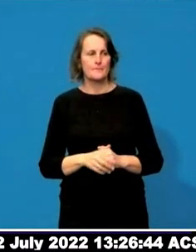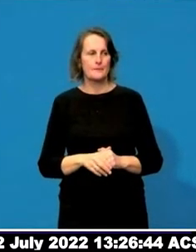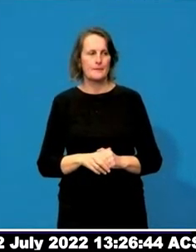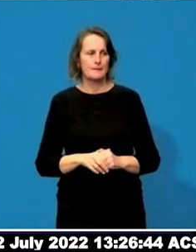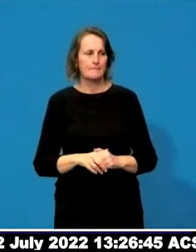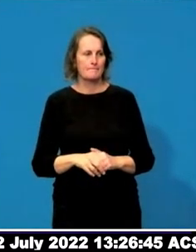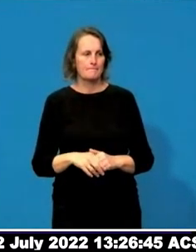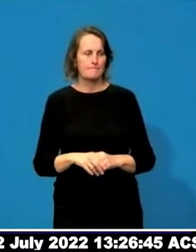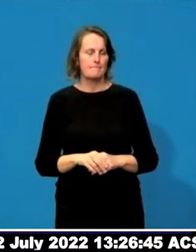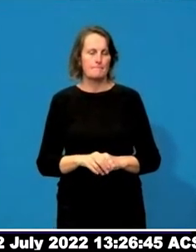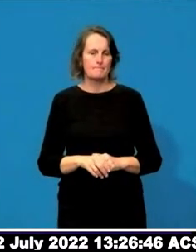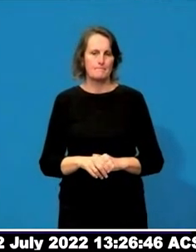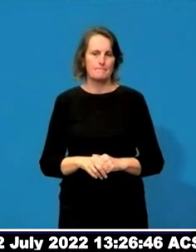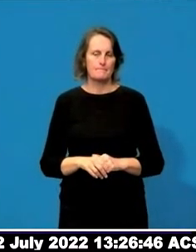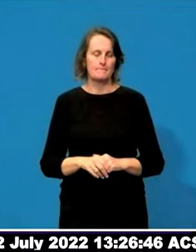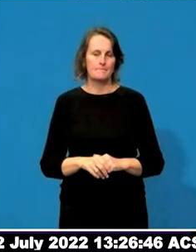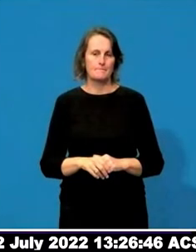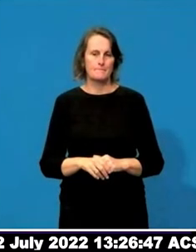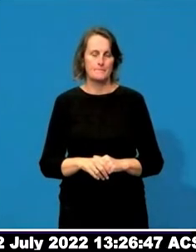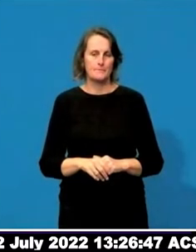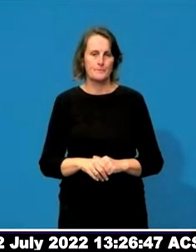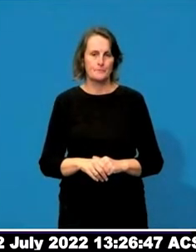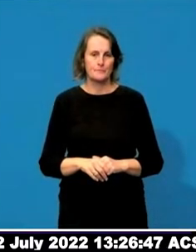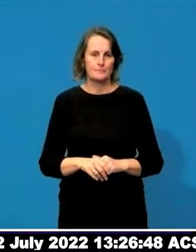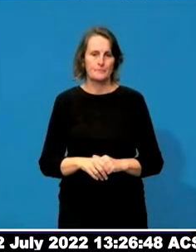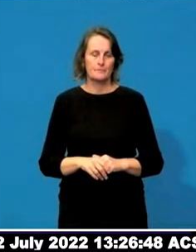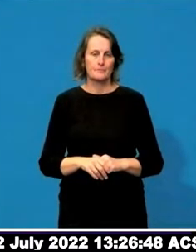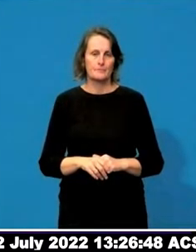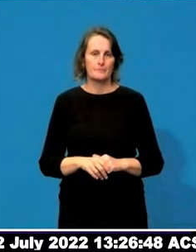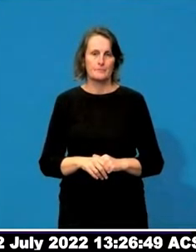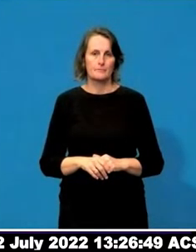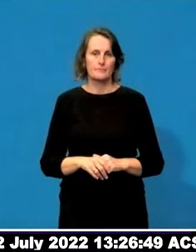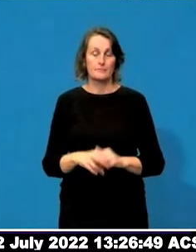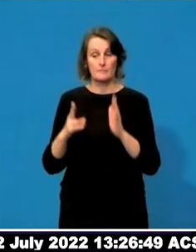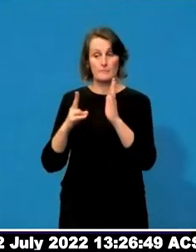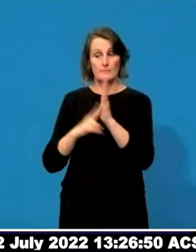Well, the forms that NDIA takes it in,